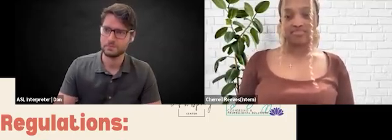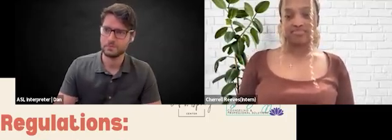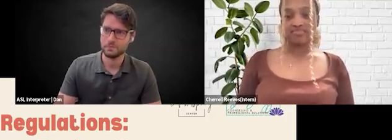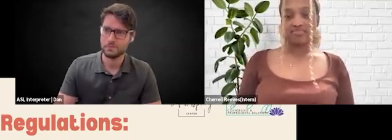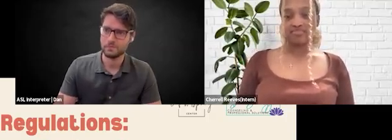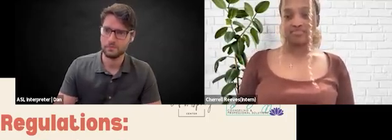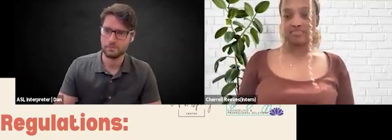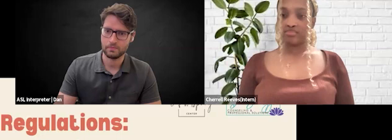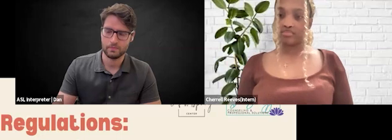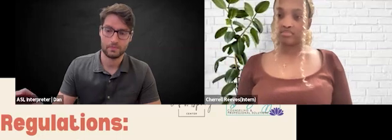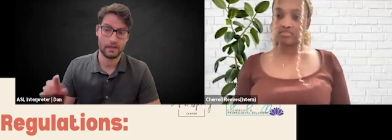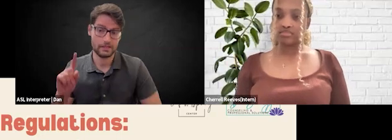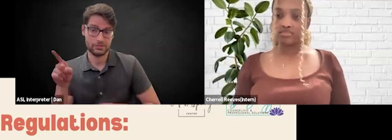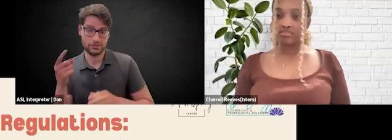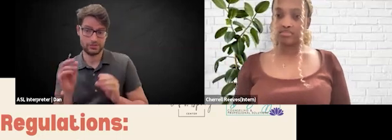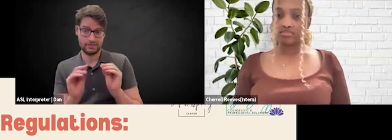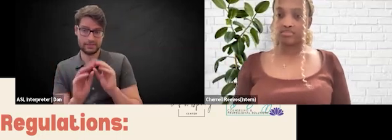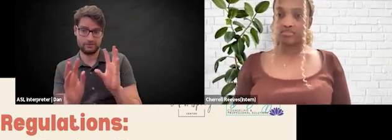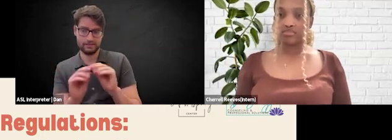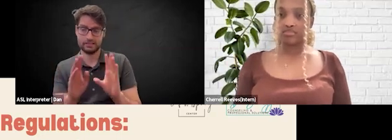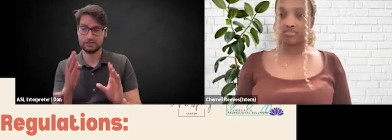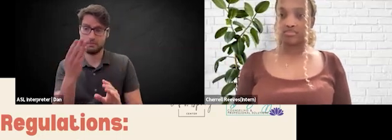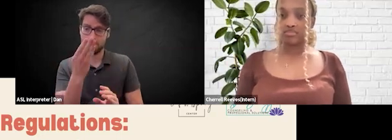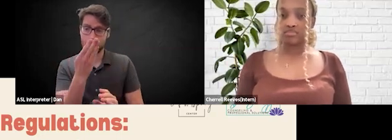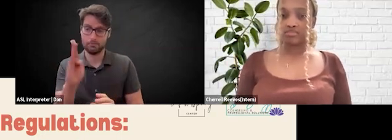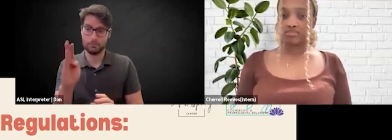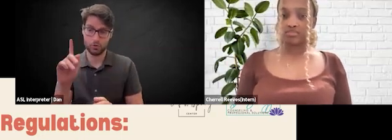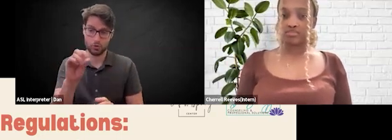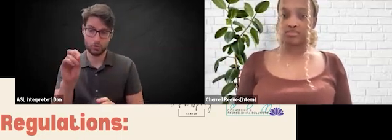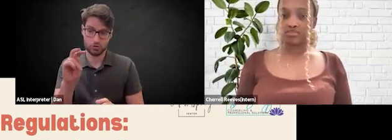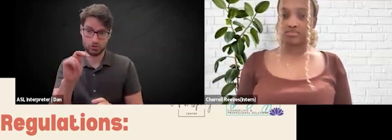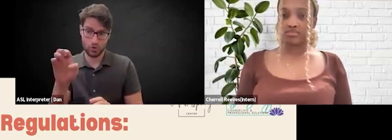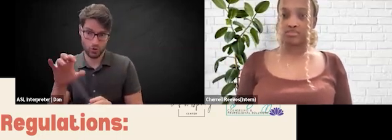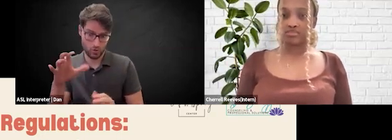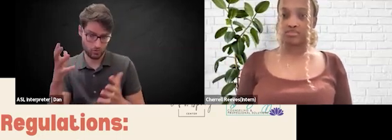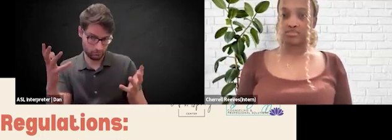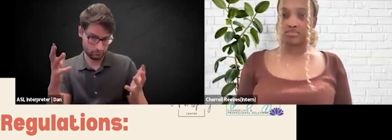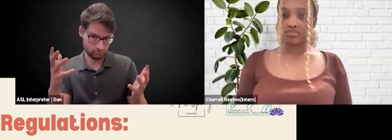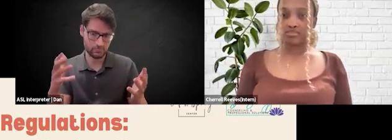[Angela] And just for clarification, the blue zone is the zone where your engine is slow.